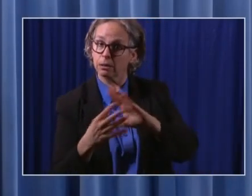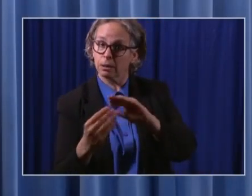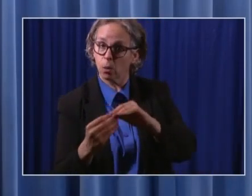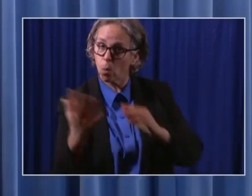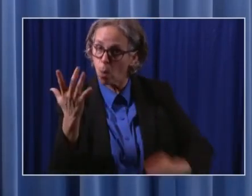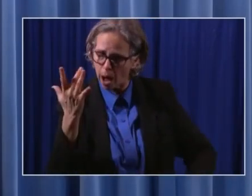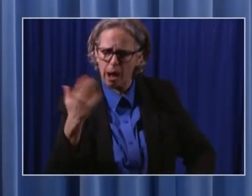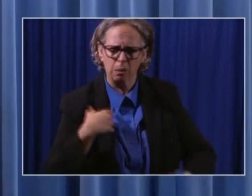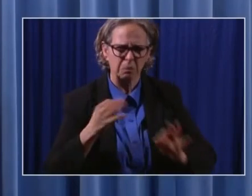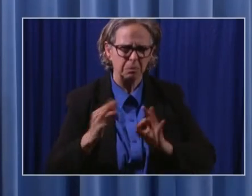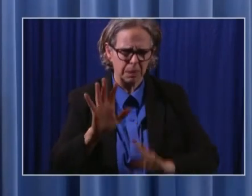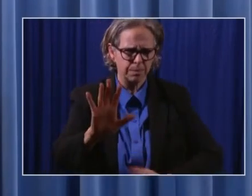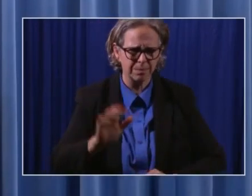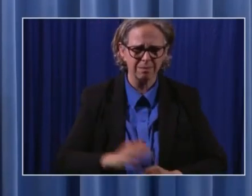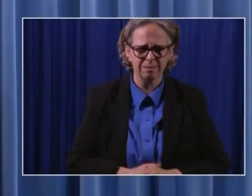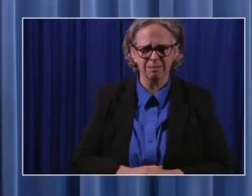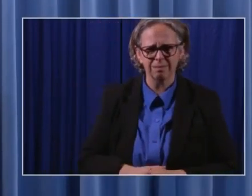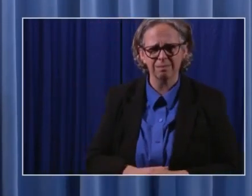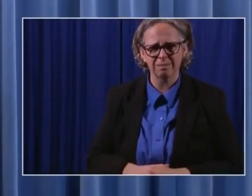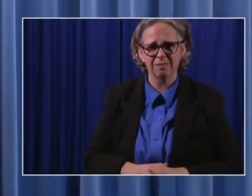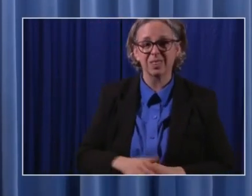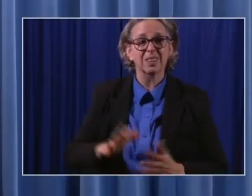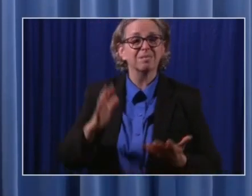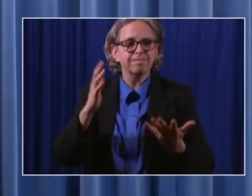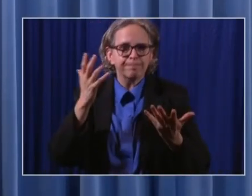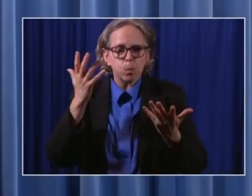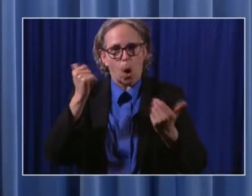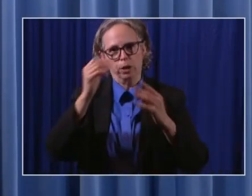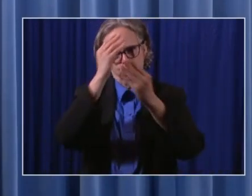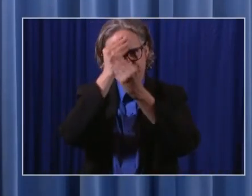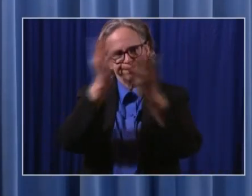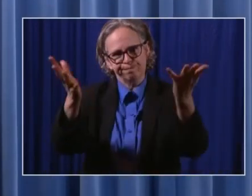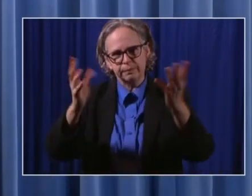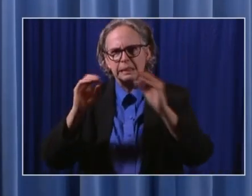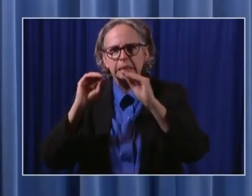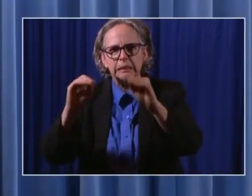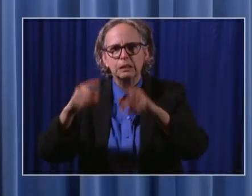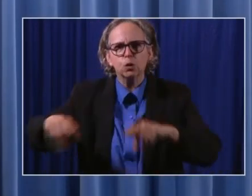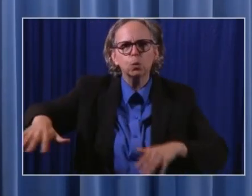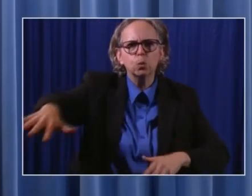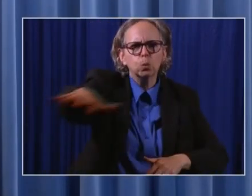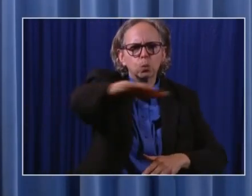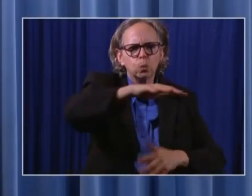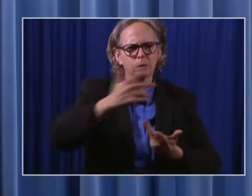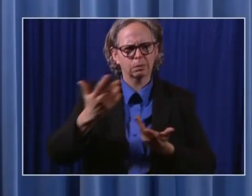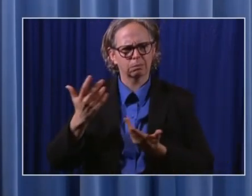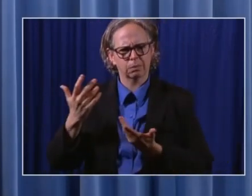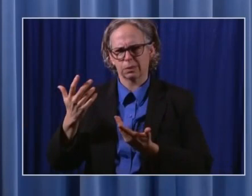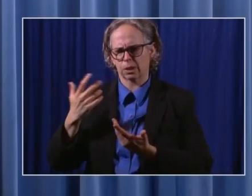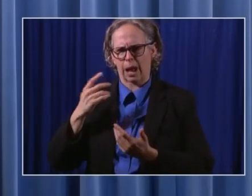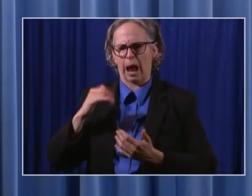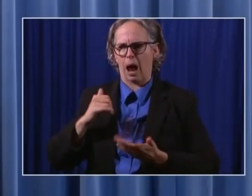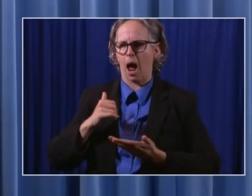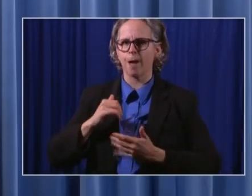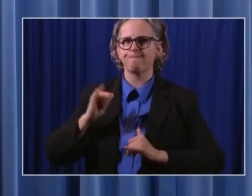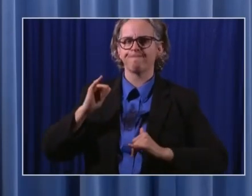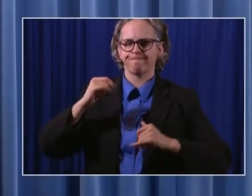AND WE TALK ABOUT THESE CASES BECAUSE FOR ME, AT LEAST, IT IS INSTRUCTIVE.